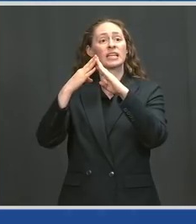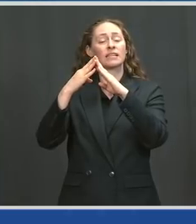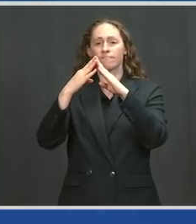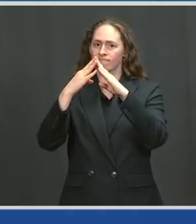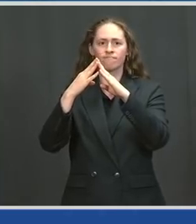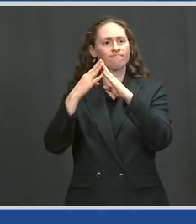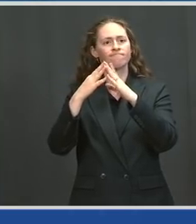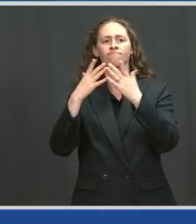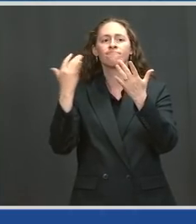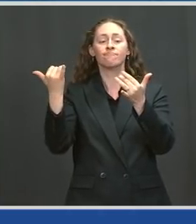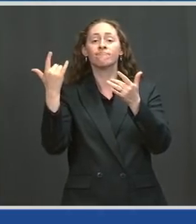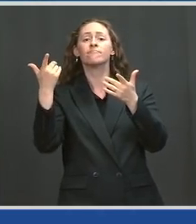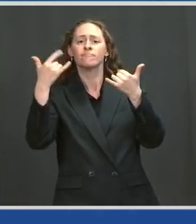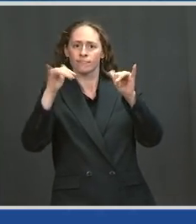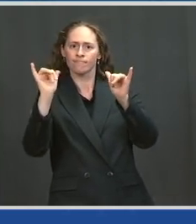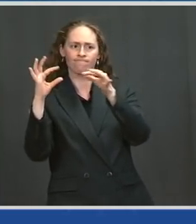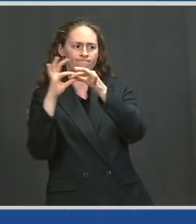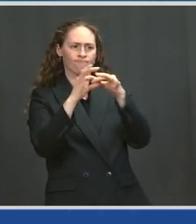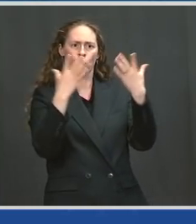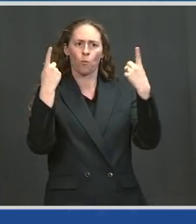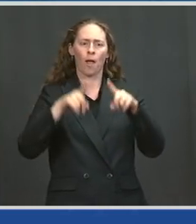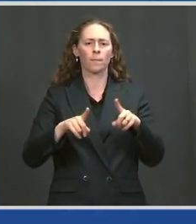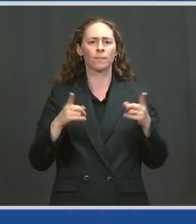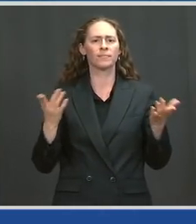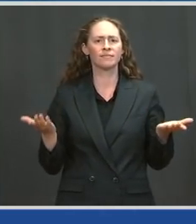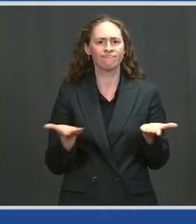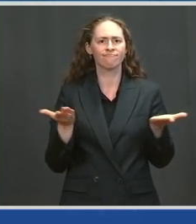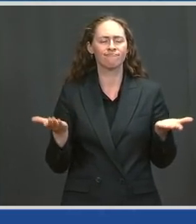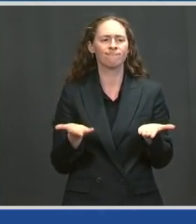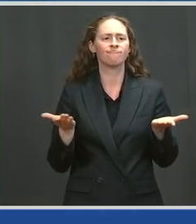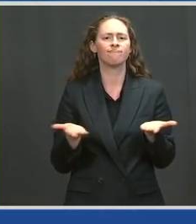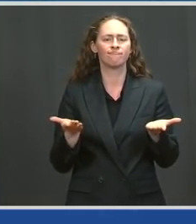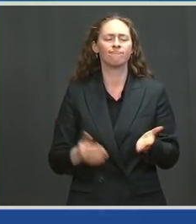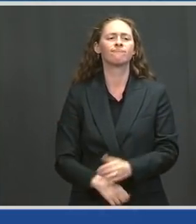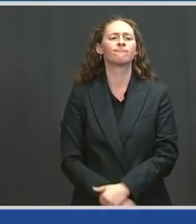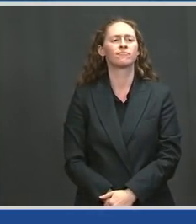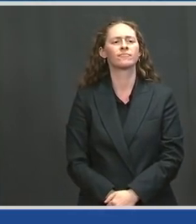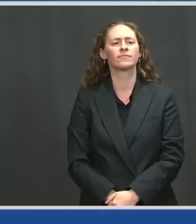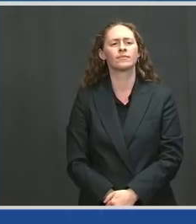It wasn't everyone, but there was enough hate, resentment,